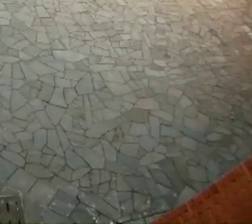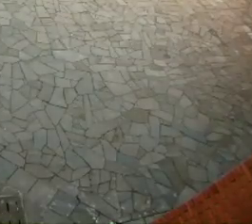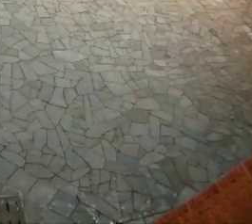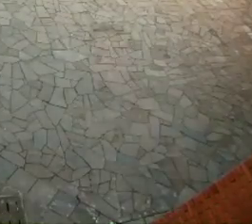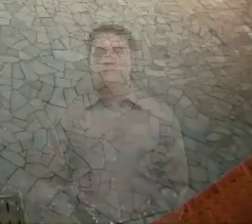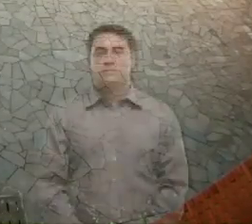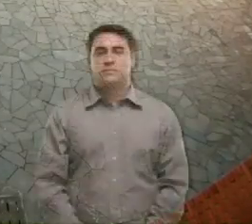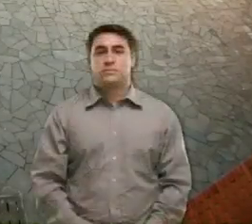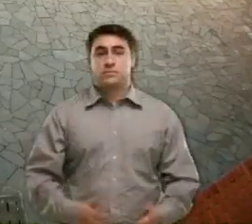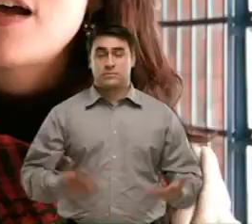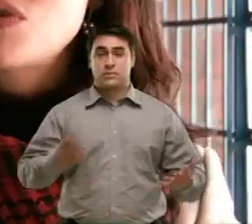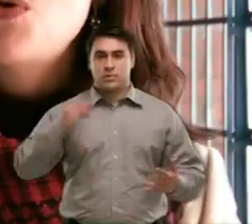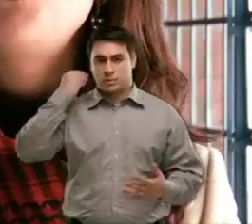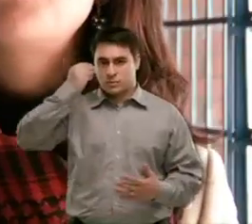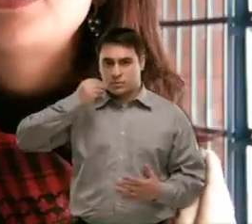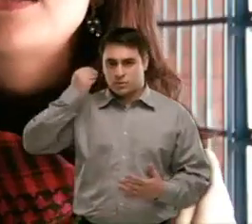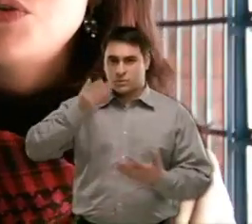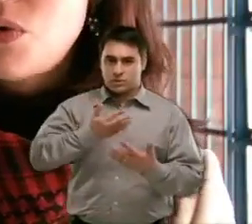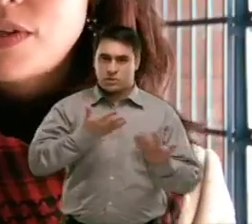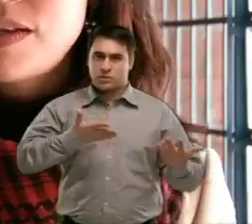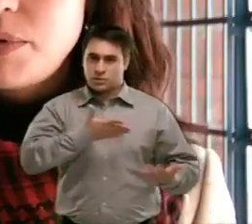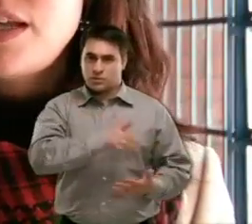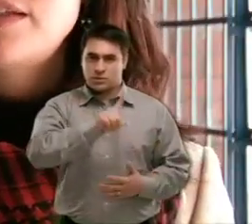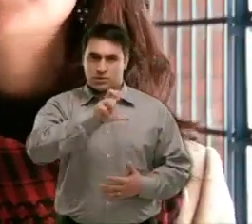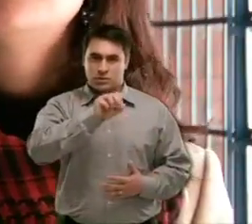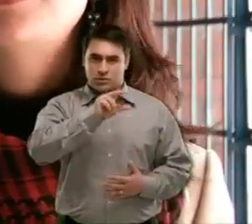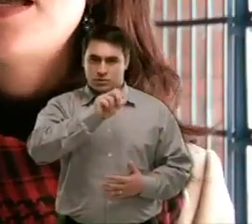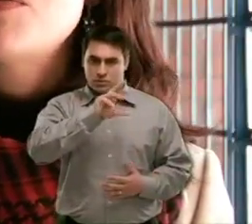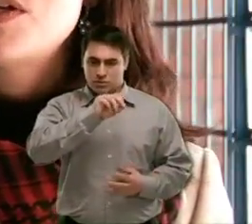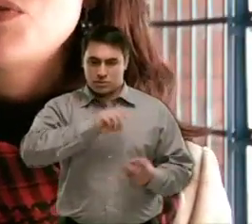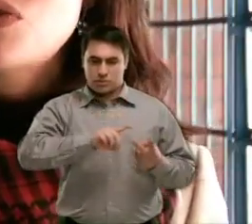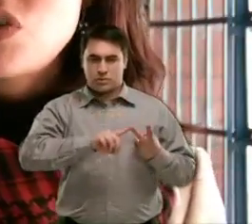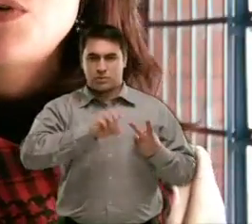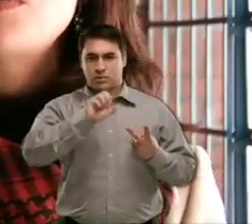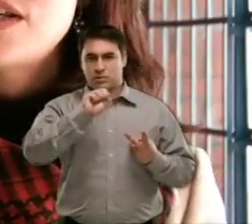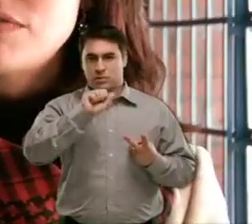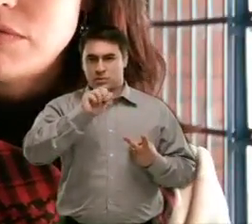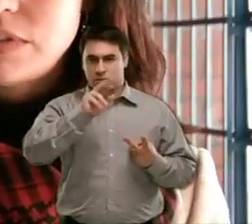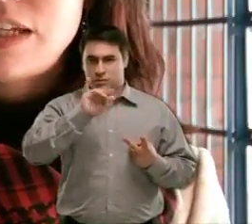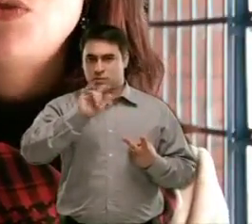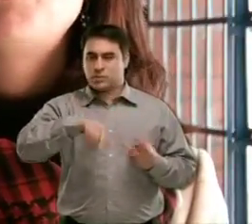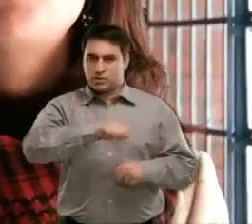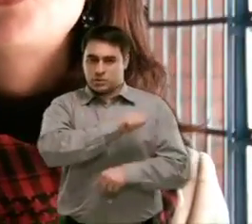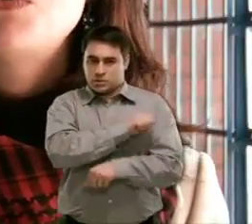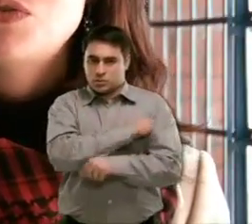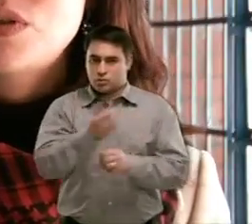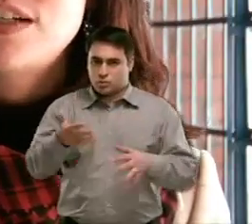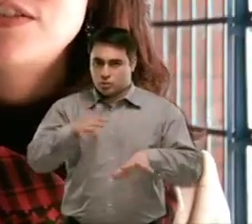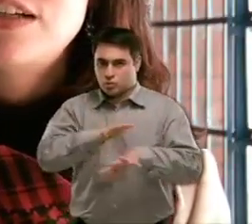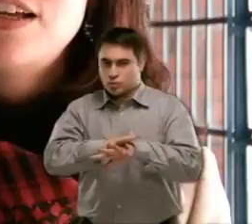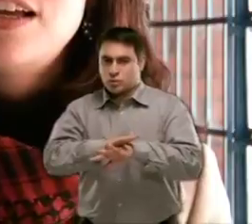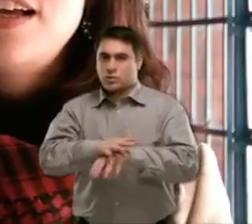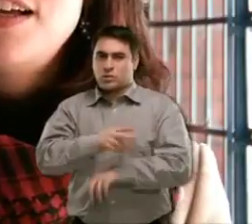The experience in the case of Leonardo and Sabrina, The experience in the case of Leonardo and Sabrina, (JOELMA I. F. FLAMIA - PRINCIPAL) who were the inclusion students in the second grade, (JOELMA I. F. FLAMIA - PRINCIPAL)